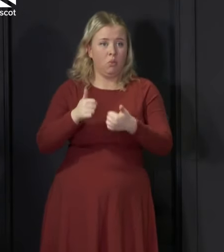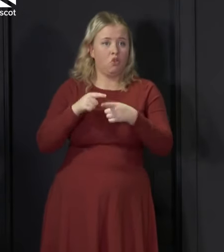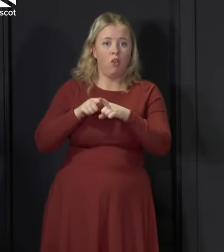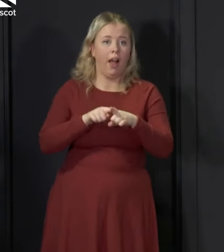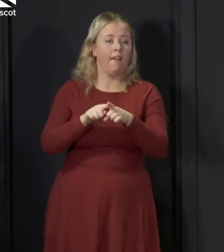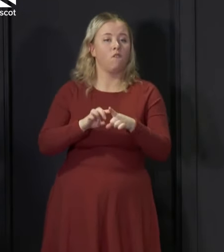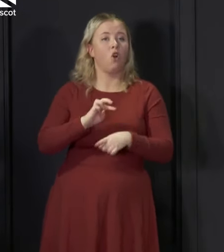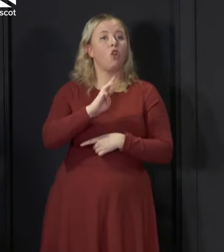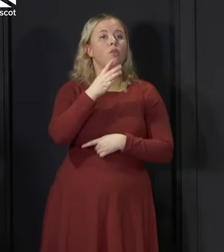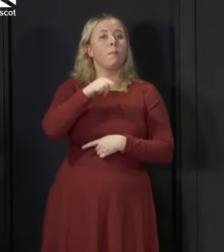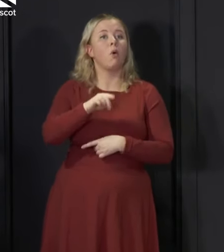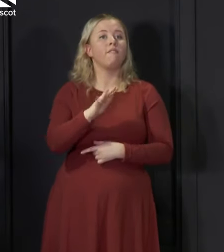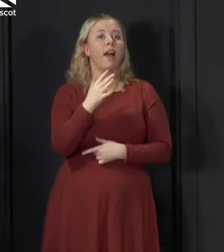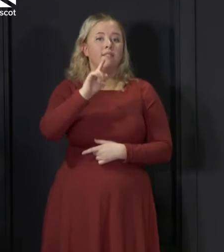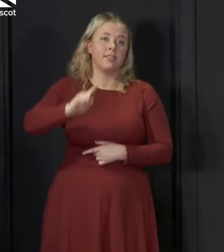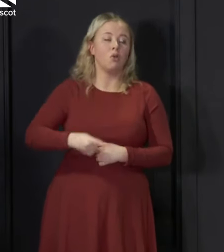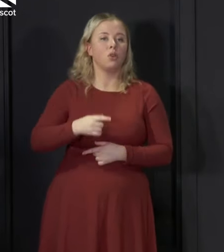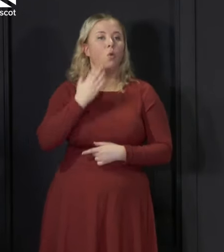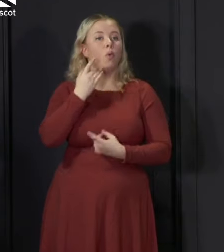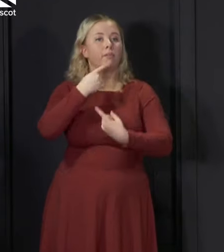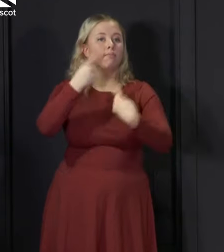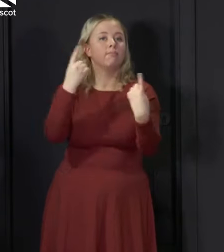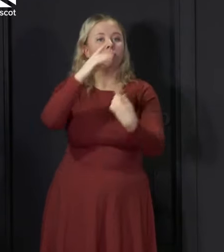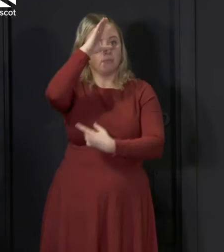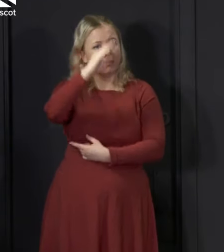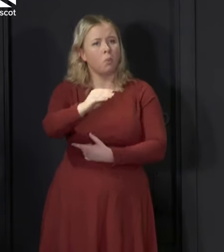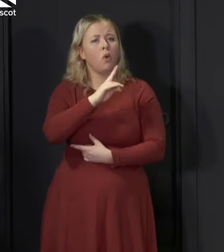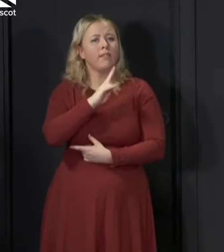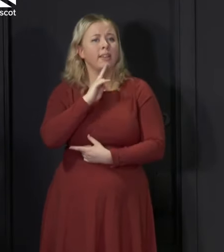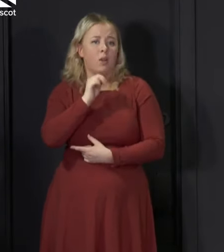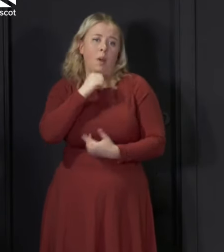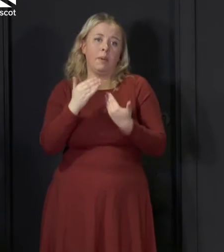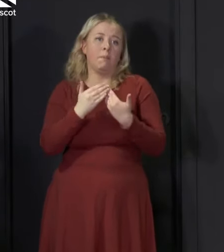3,500. And I think by the time we are reporting on Friday it will be in excess of 3,500. There